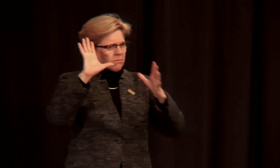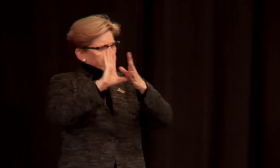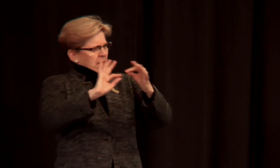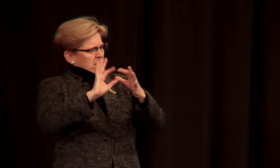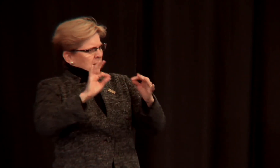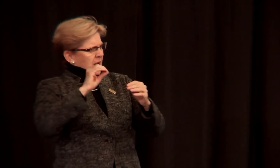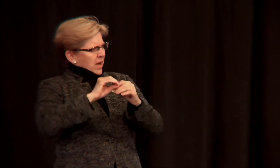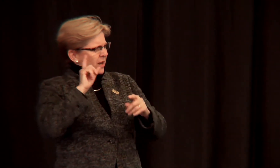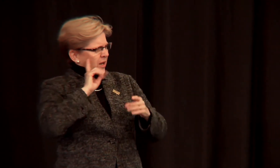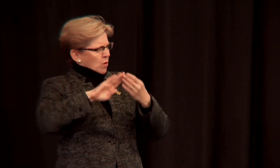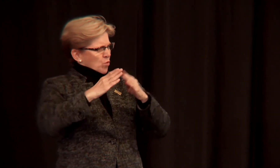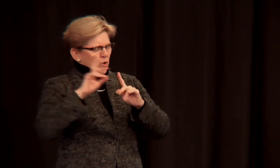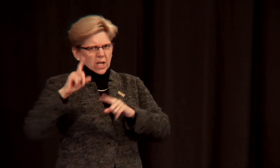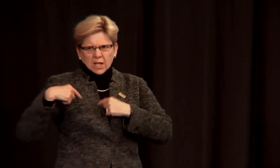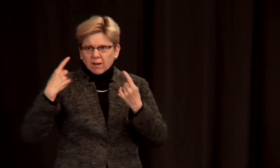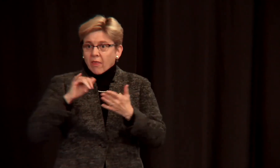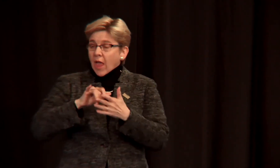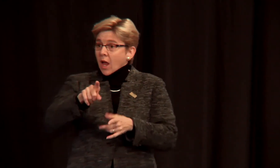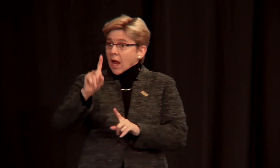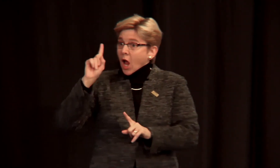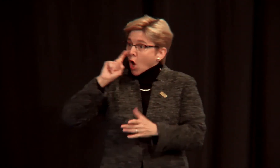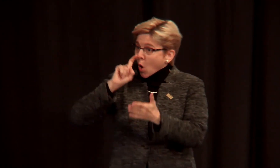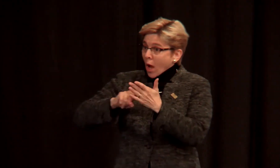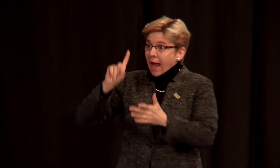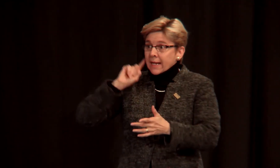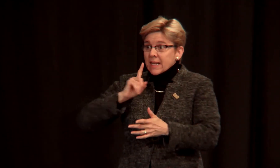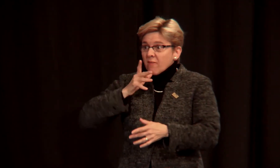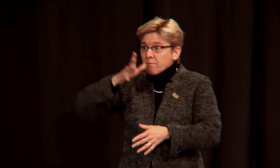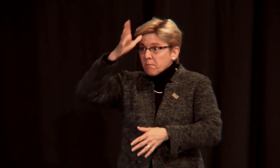They have noticed there's a lot of comments in the deaf community